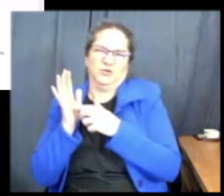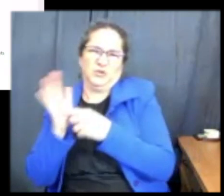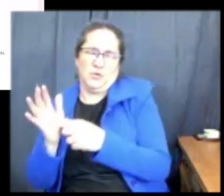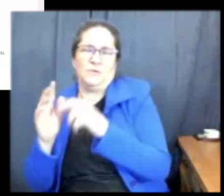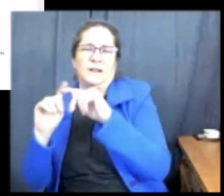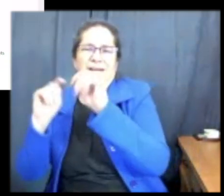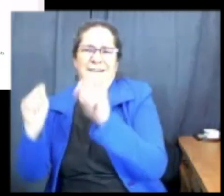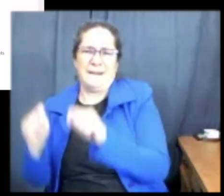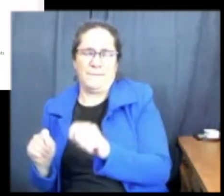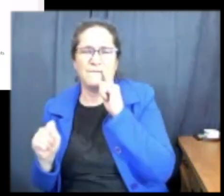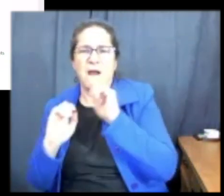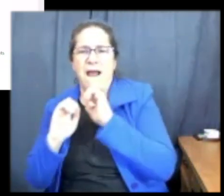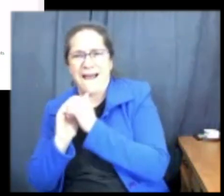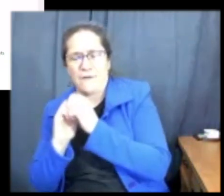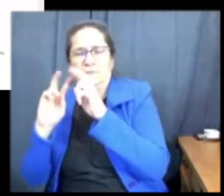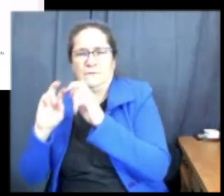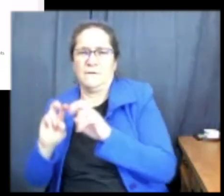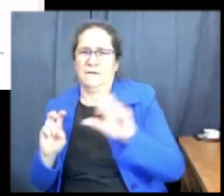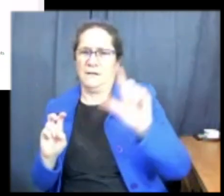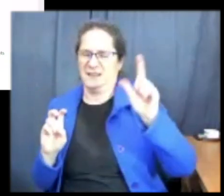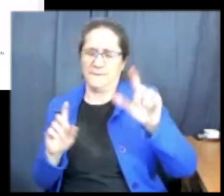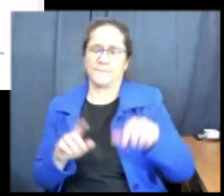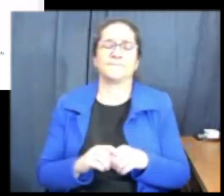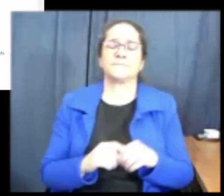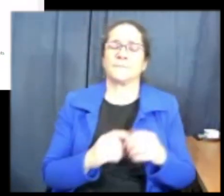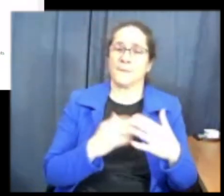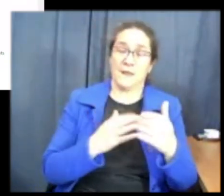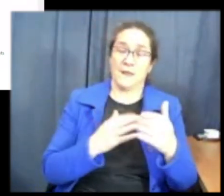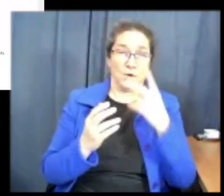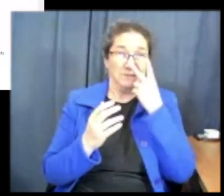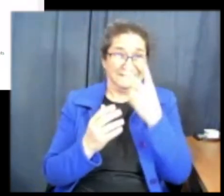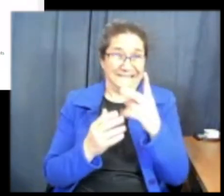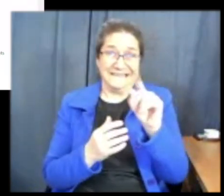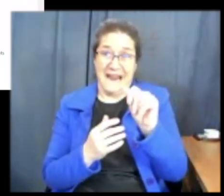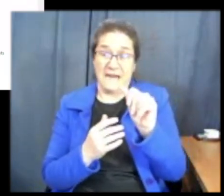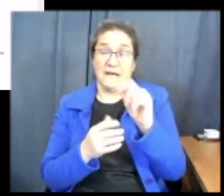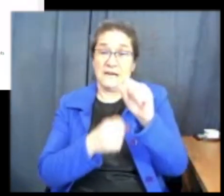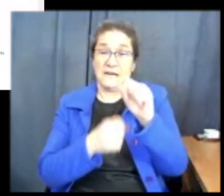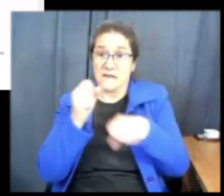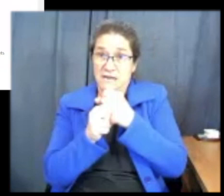And so you can pull out your data years here and then you have these nice little graphs